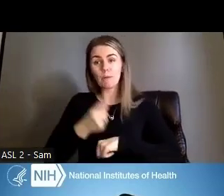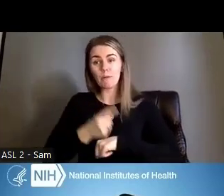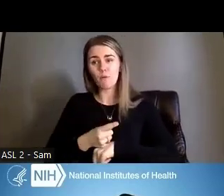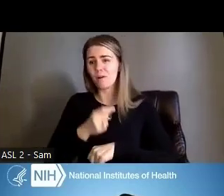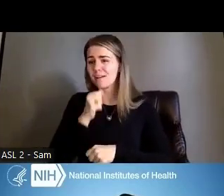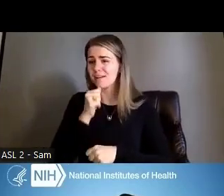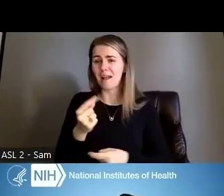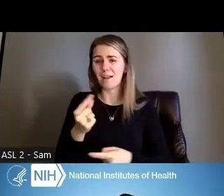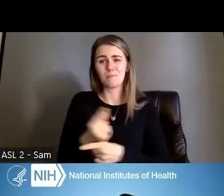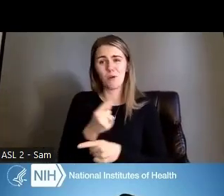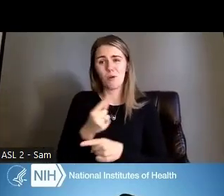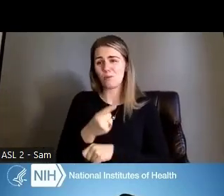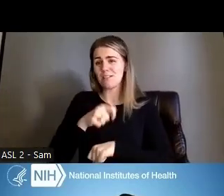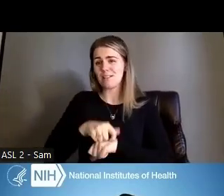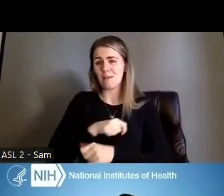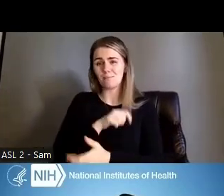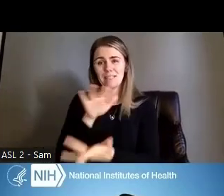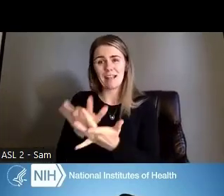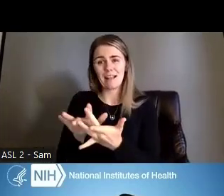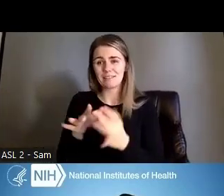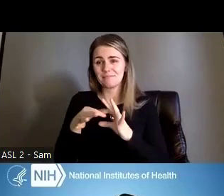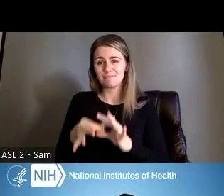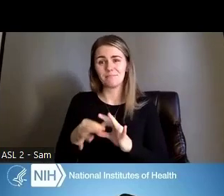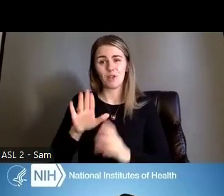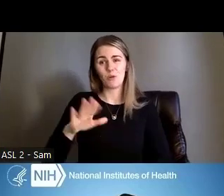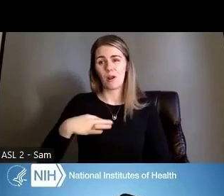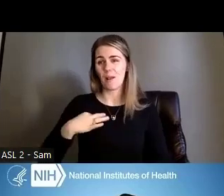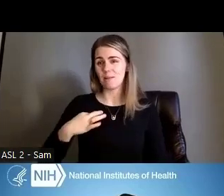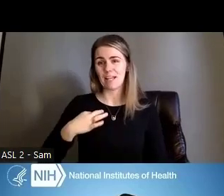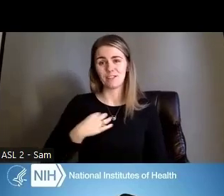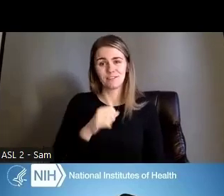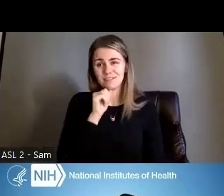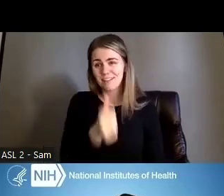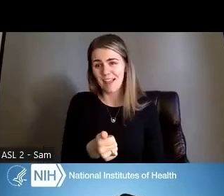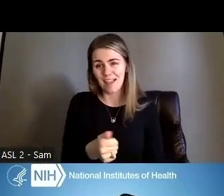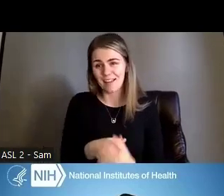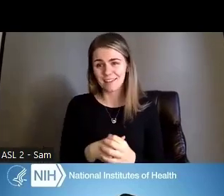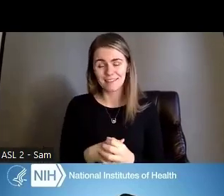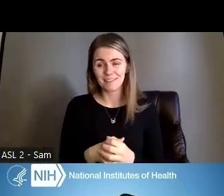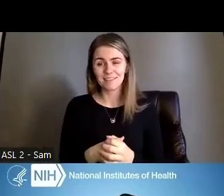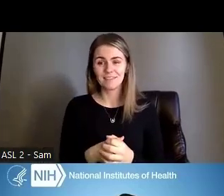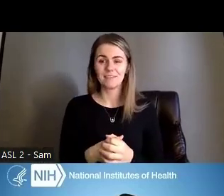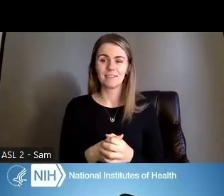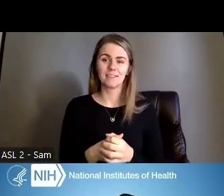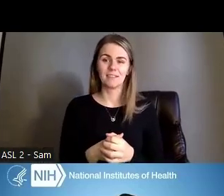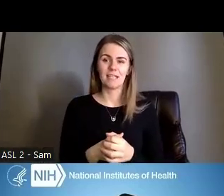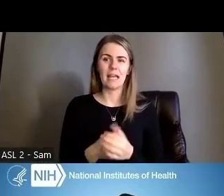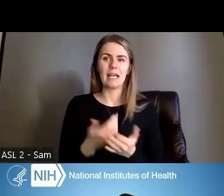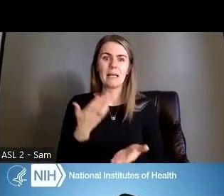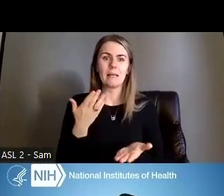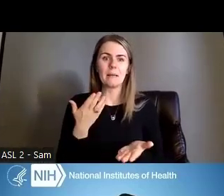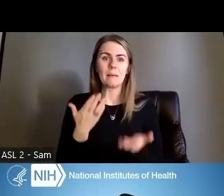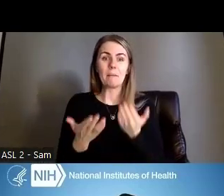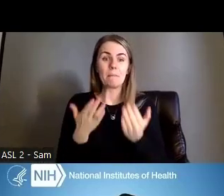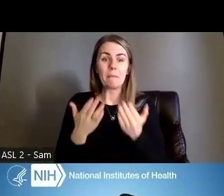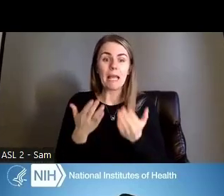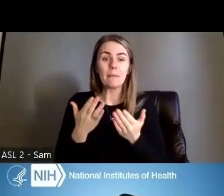about the application. It's not that .. . It might not be too late to get some quick pointers, but if you're going to have some